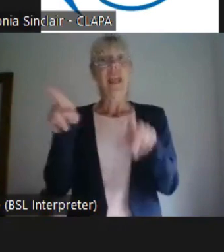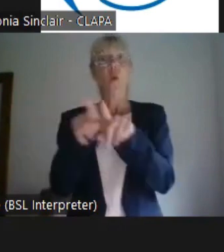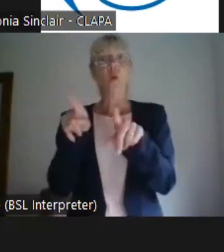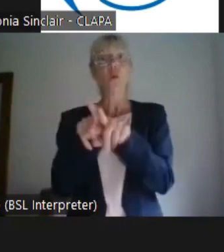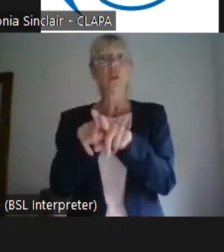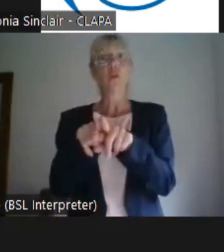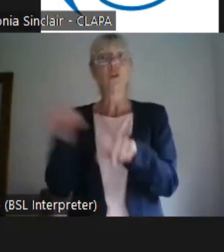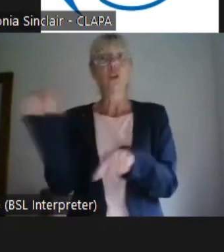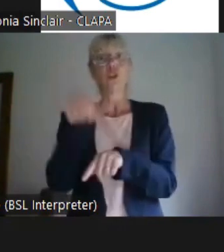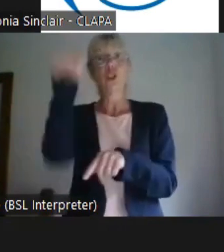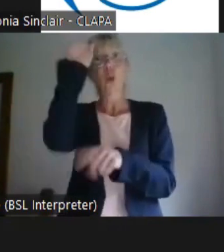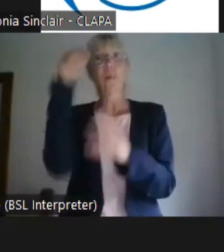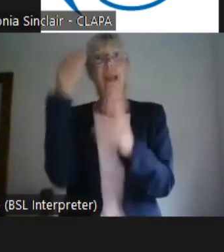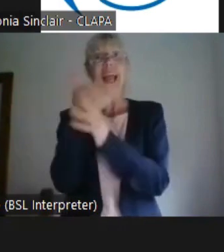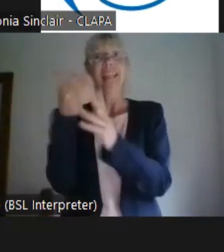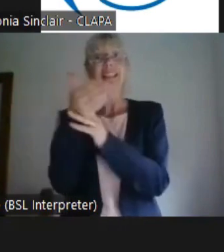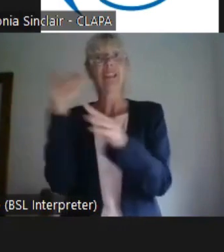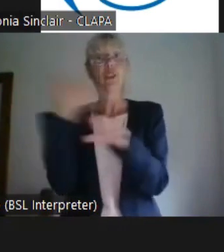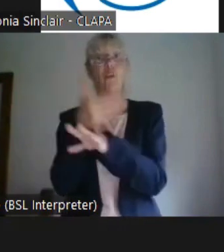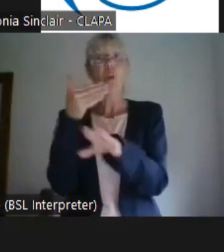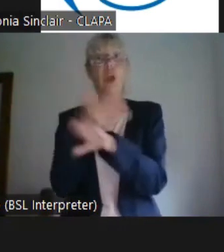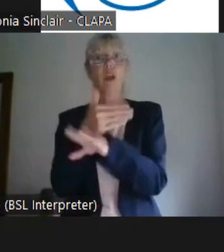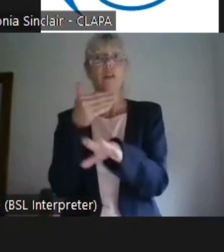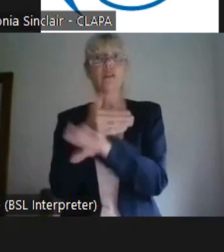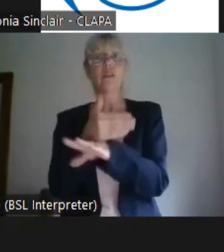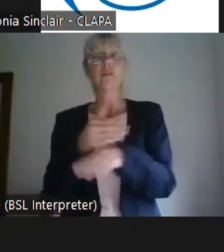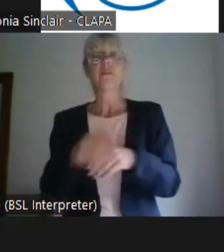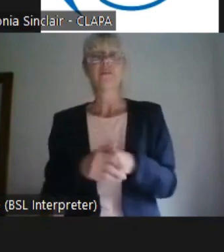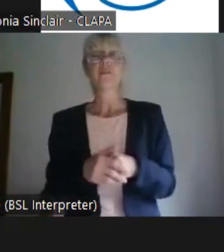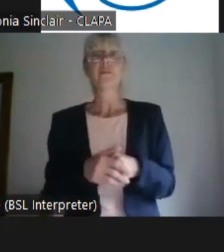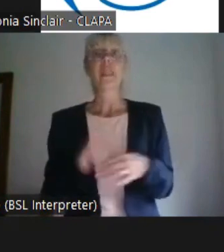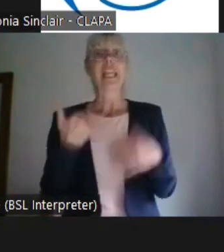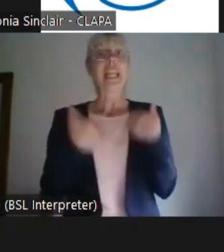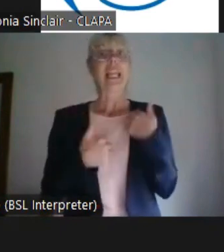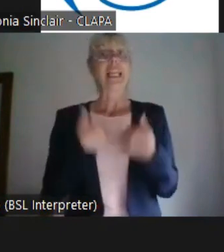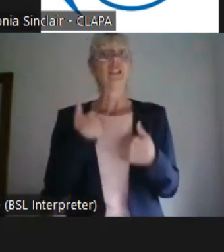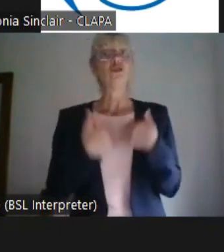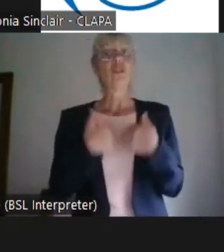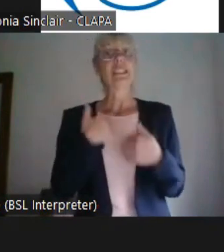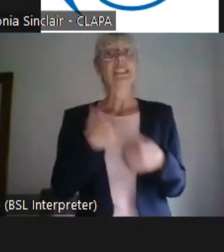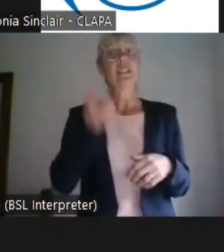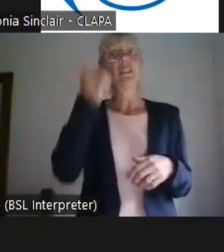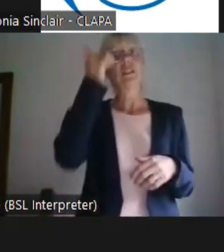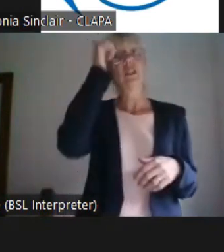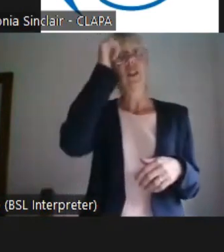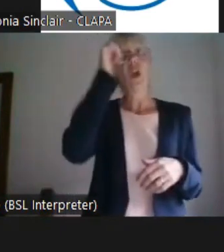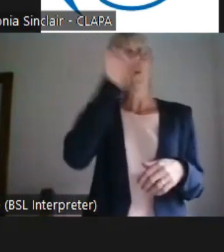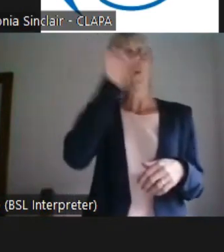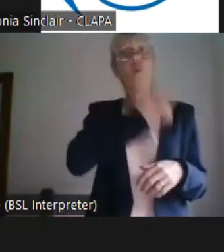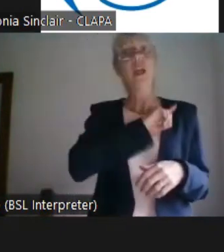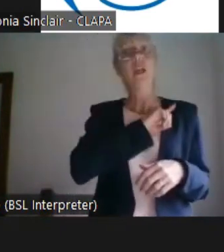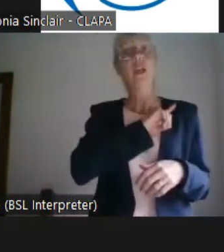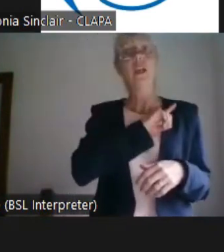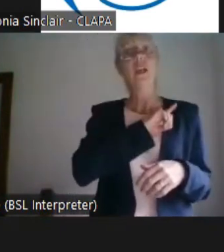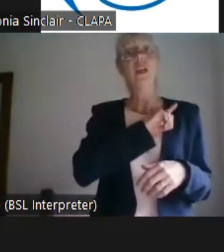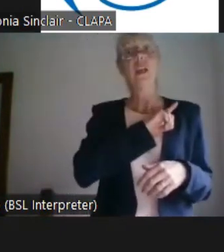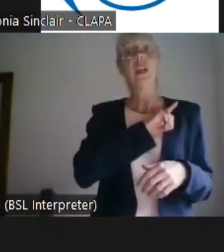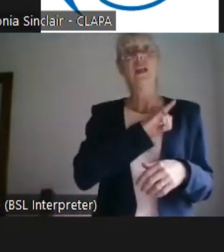um people from the government interesting to note I was having a discussion with defra just recently